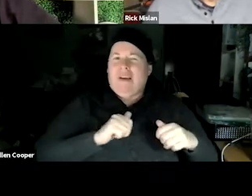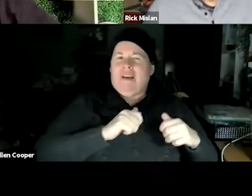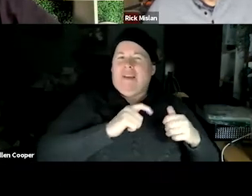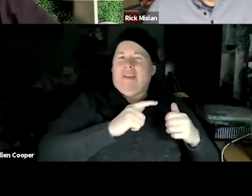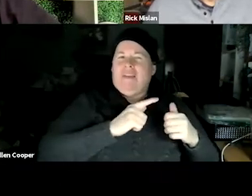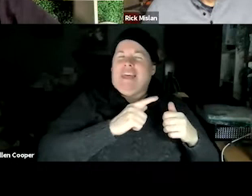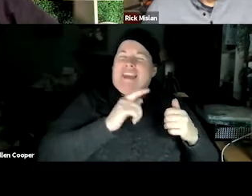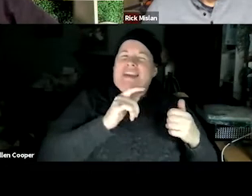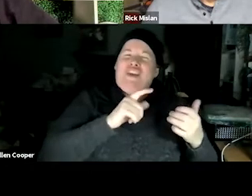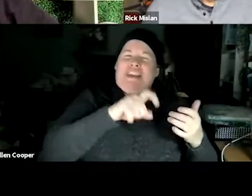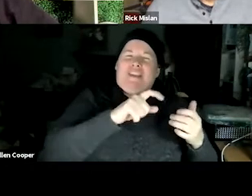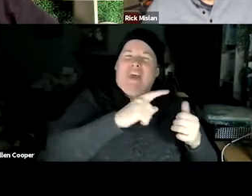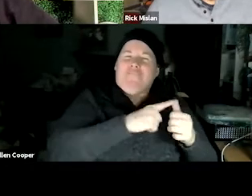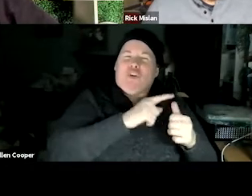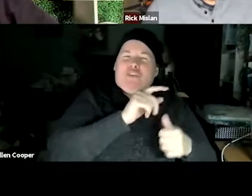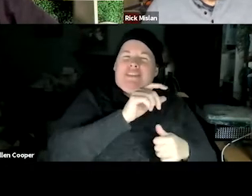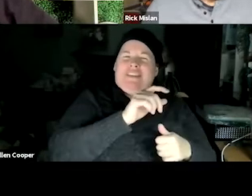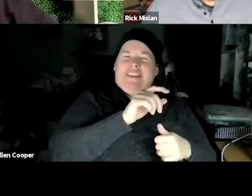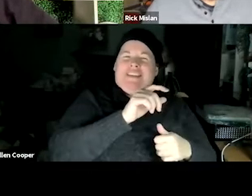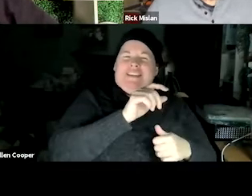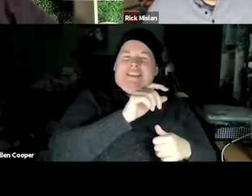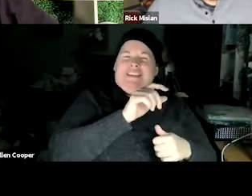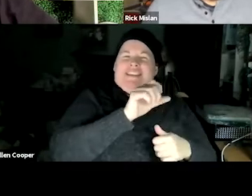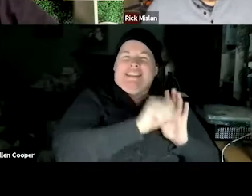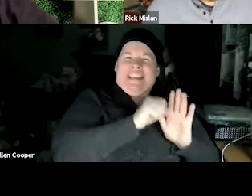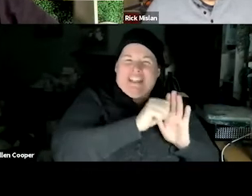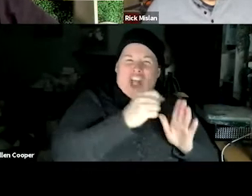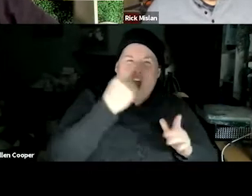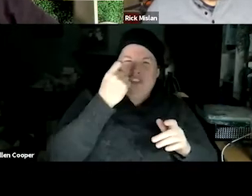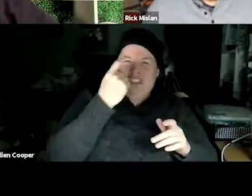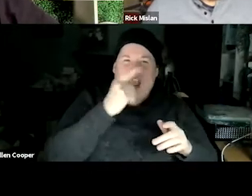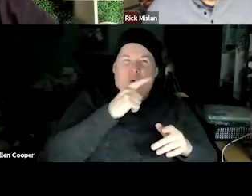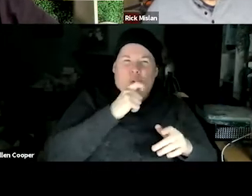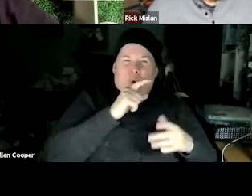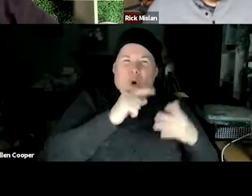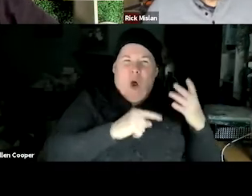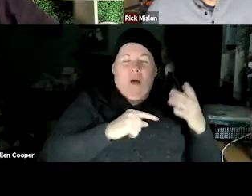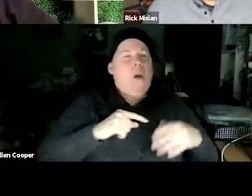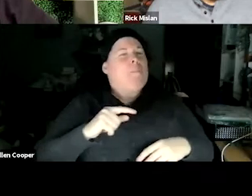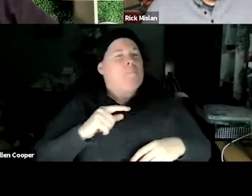CalebBarlow: But once you get into it. These people are like your kids. I mean, I know every one of these gangs what they're up to.